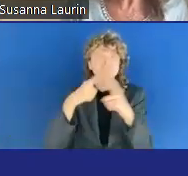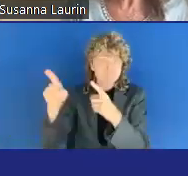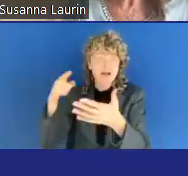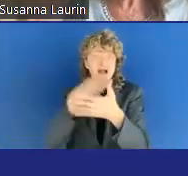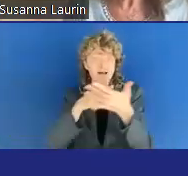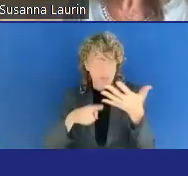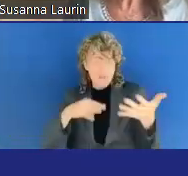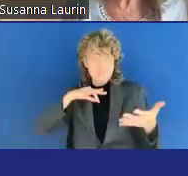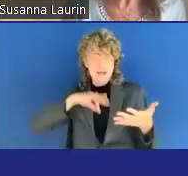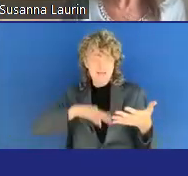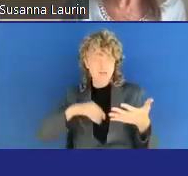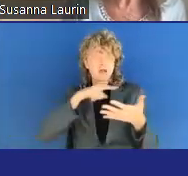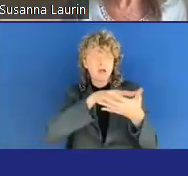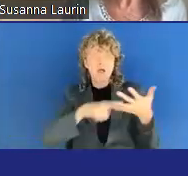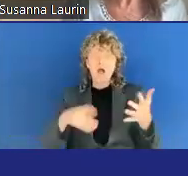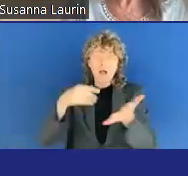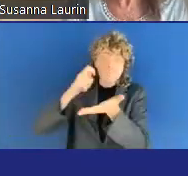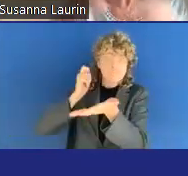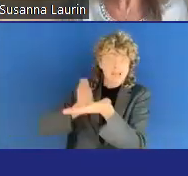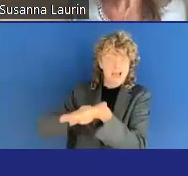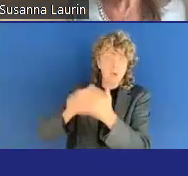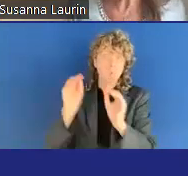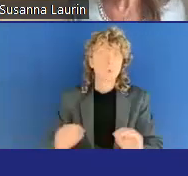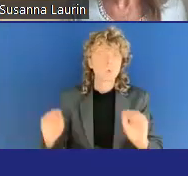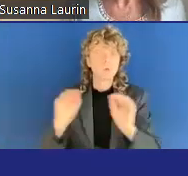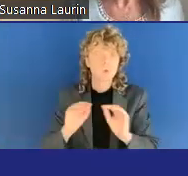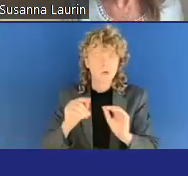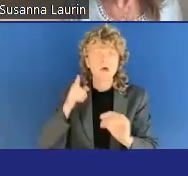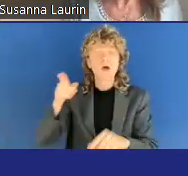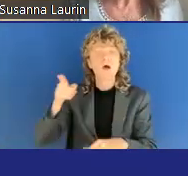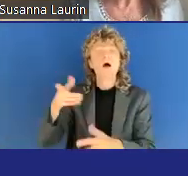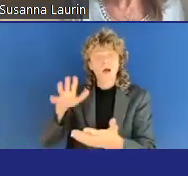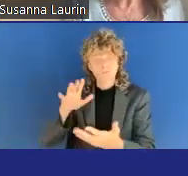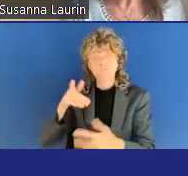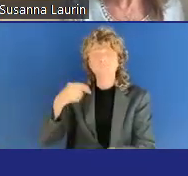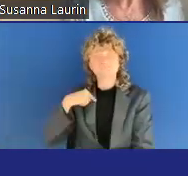or at the global level or in EU, you get the same benefits. If you are also a member of,